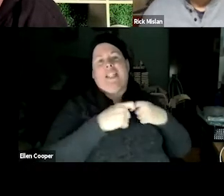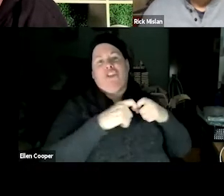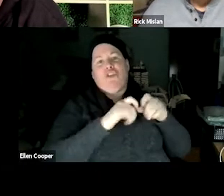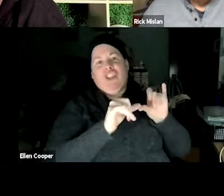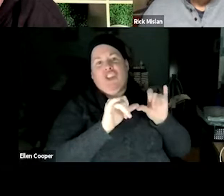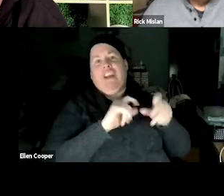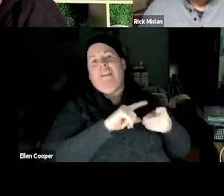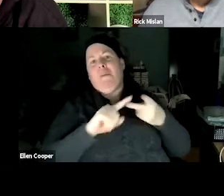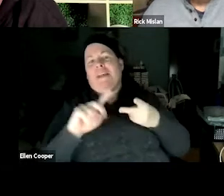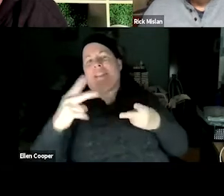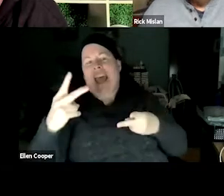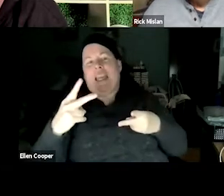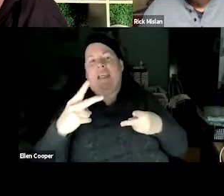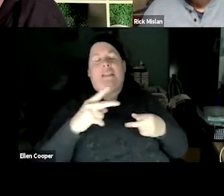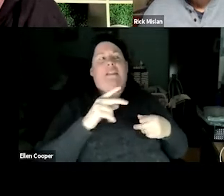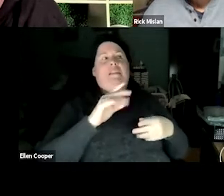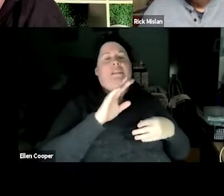combined Masters in Business and manufacturing